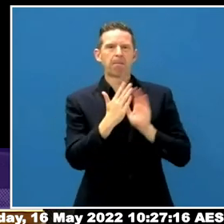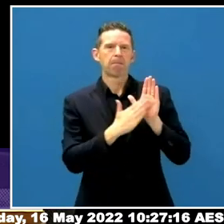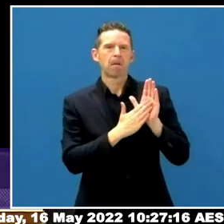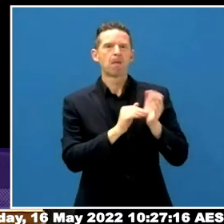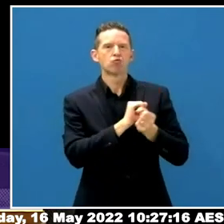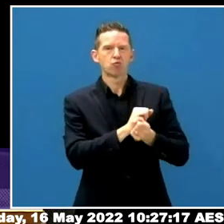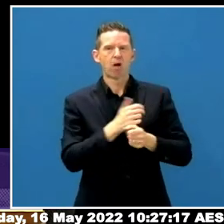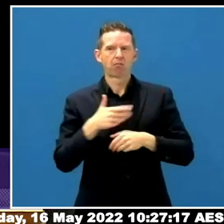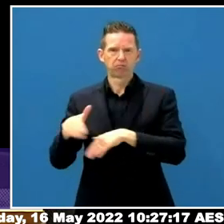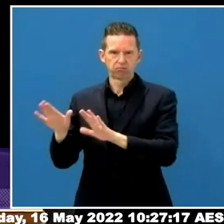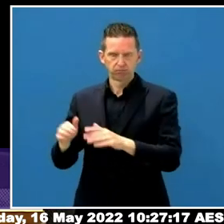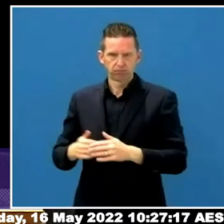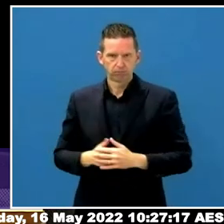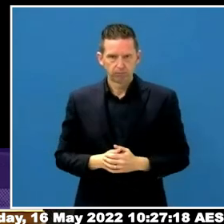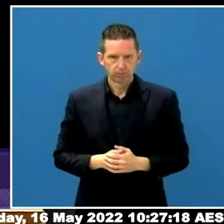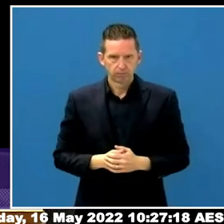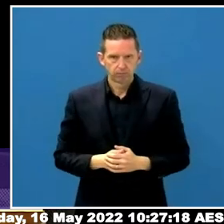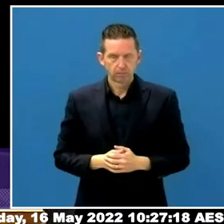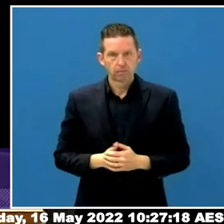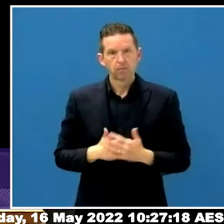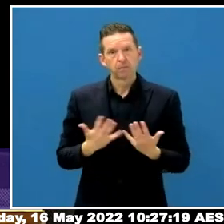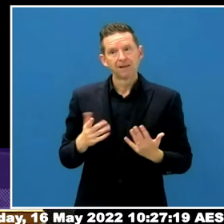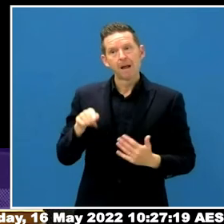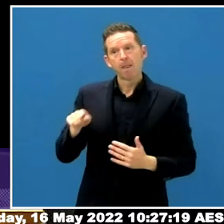In addition to the abuse of people with disability that was the subject of the